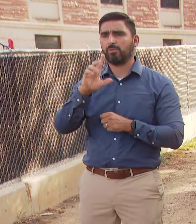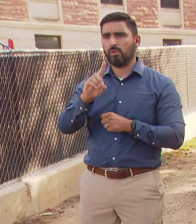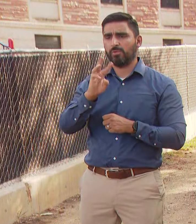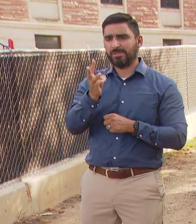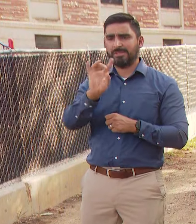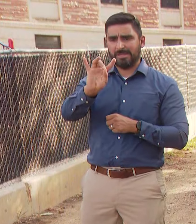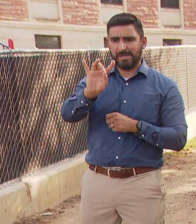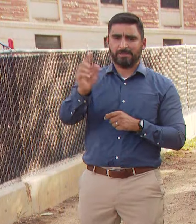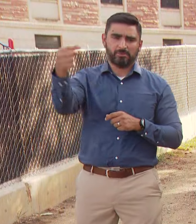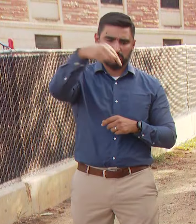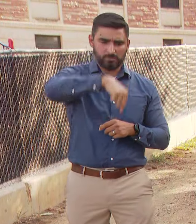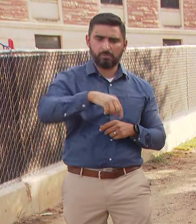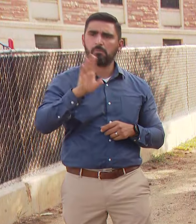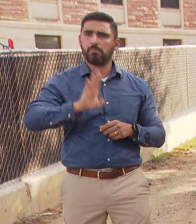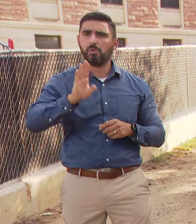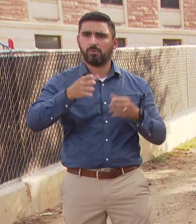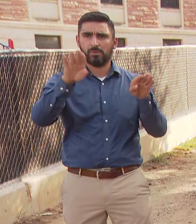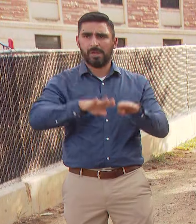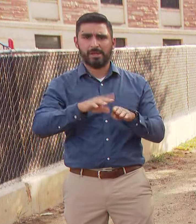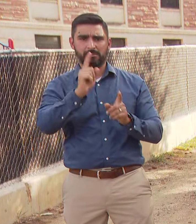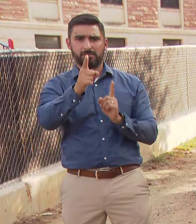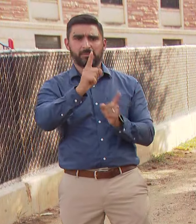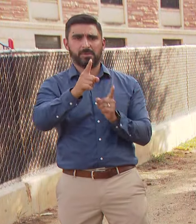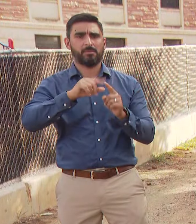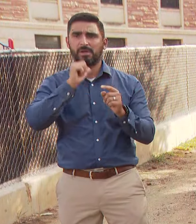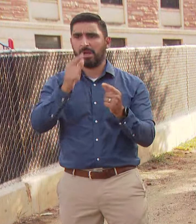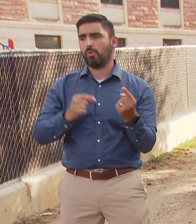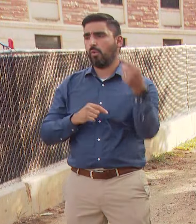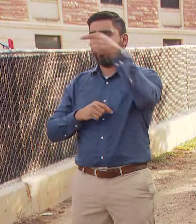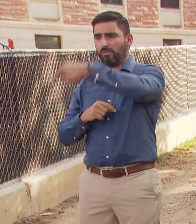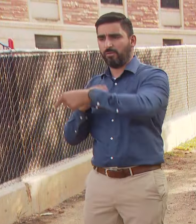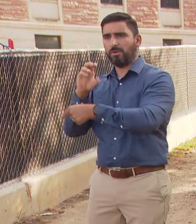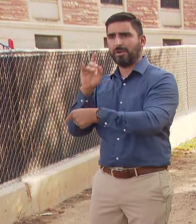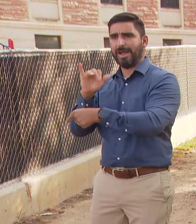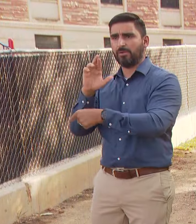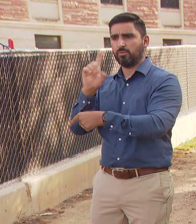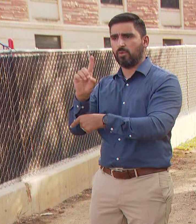Either of those two are fine. Just don't try to traverse over County road 68. Uh